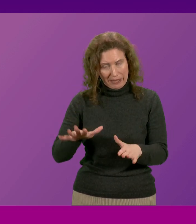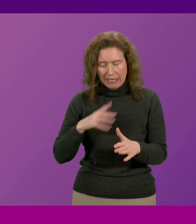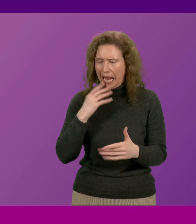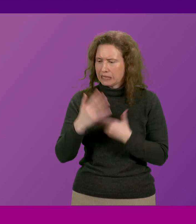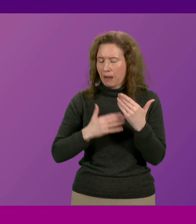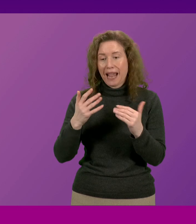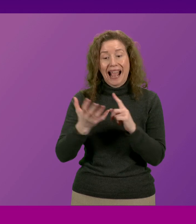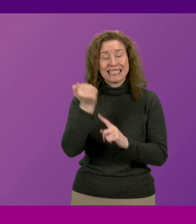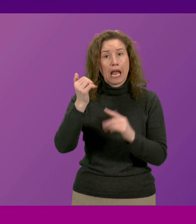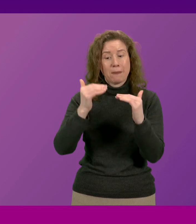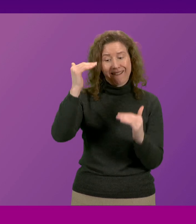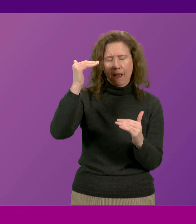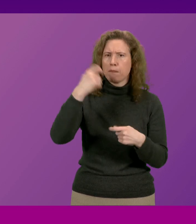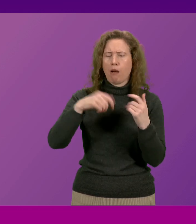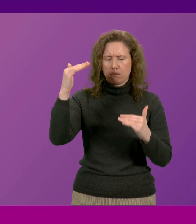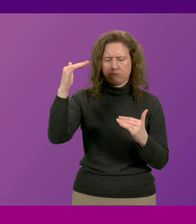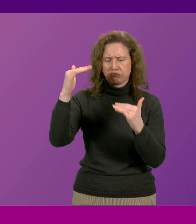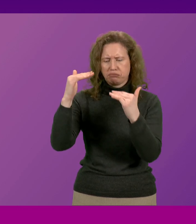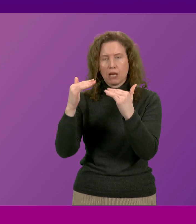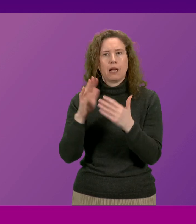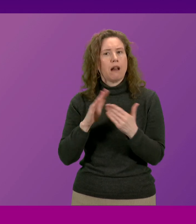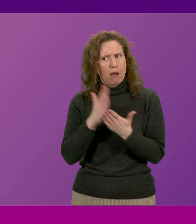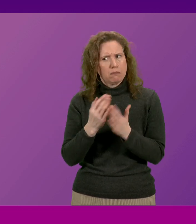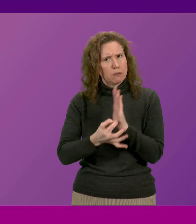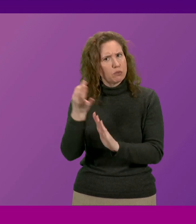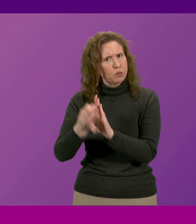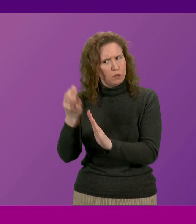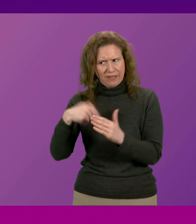of the attainment gap and improvements in attainment in our education system.